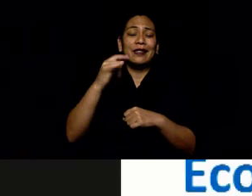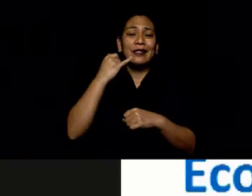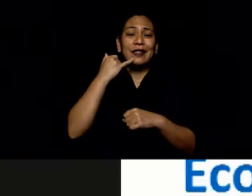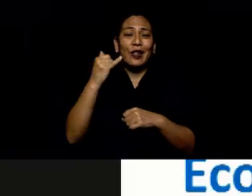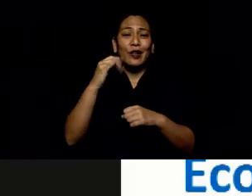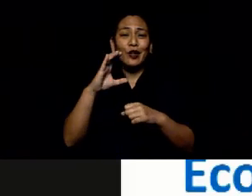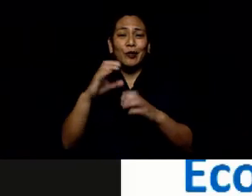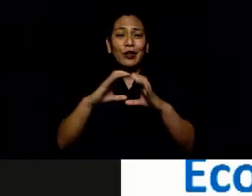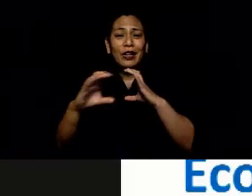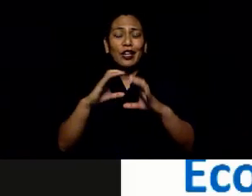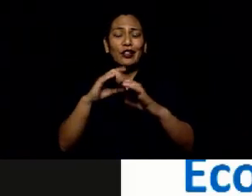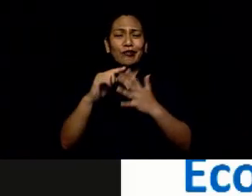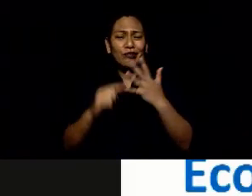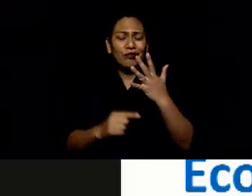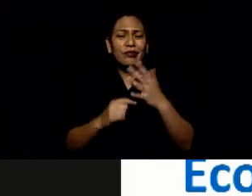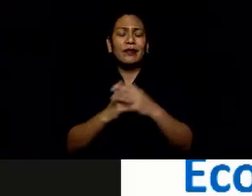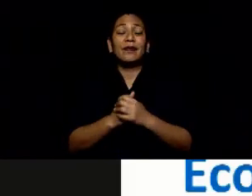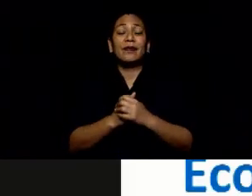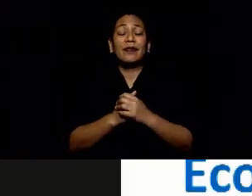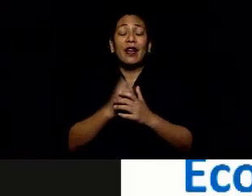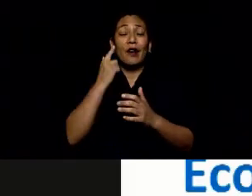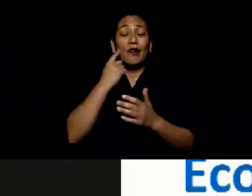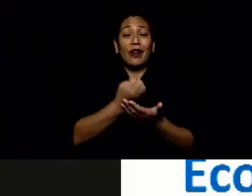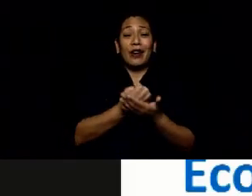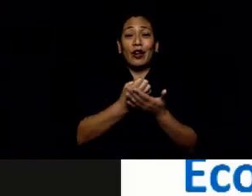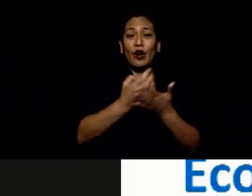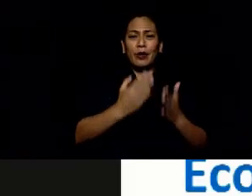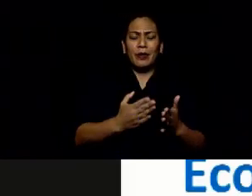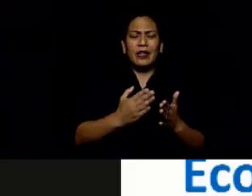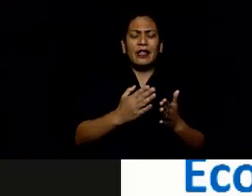So for an economist, all these things suggest incredible amount of economic